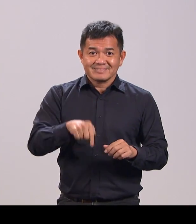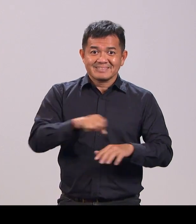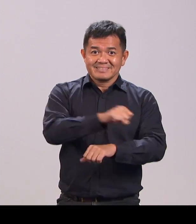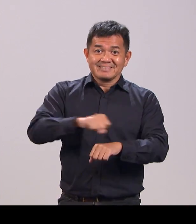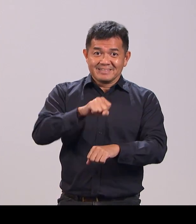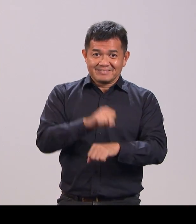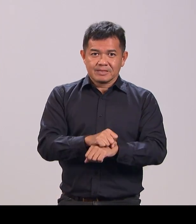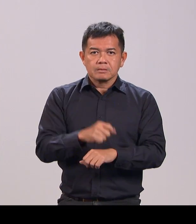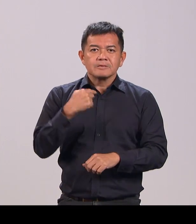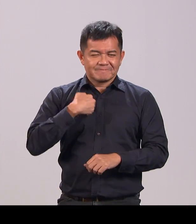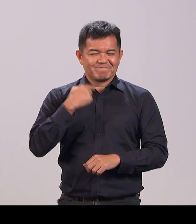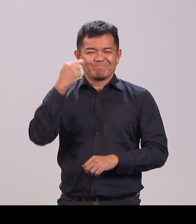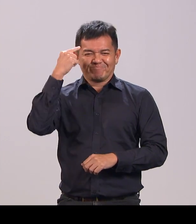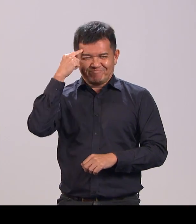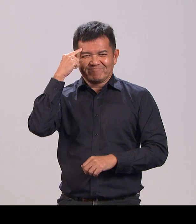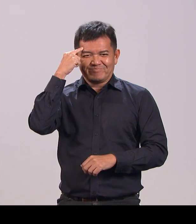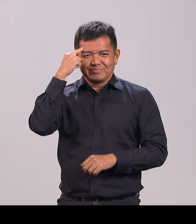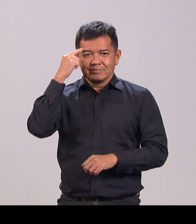Through our own actions, we can change the world.